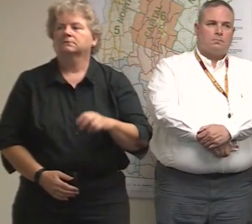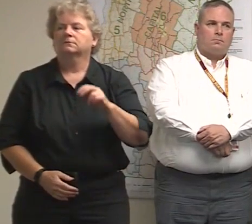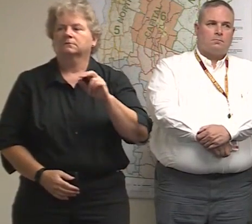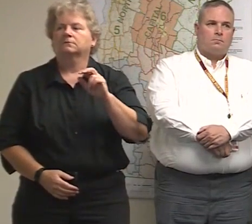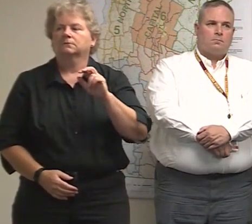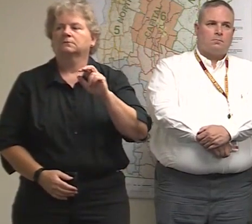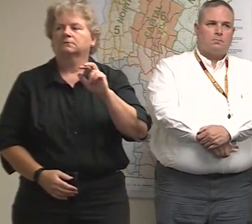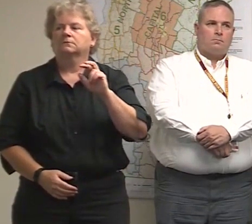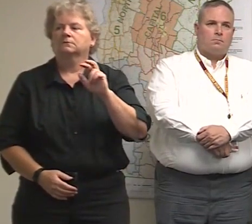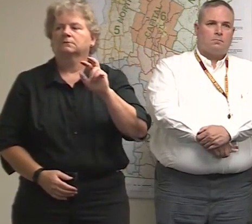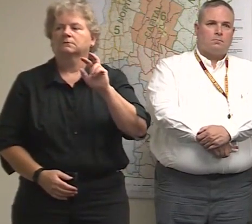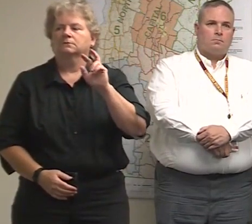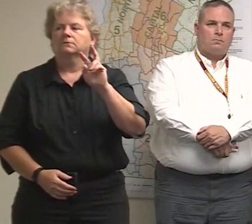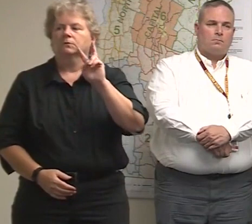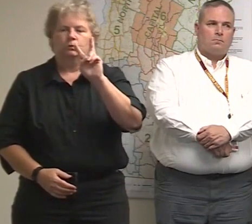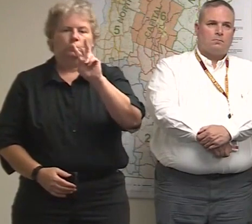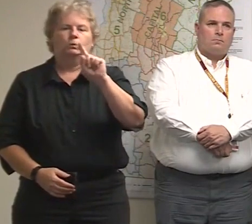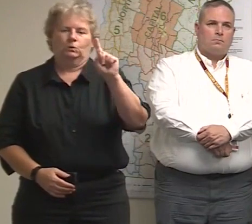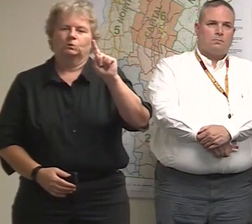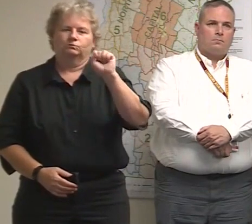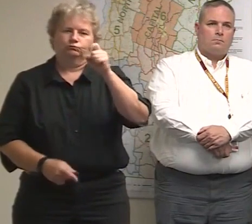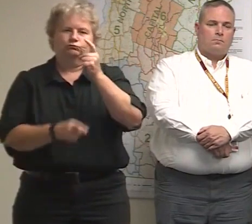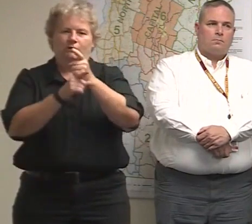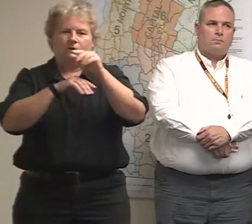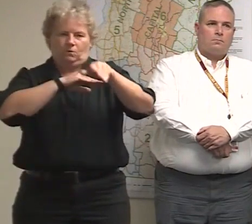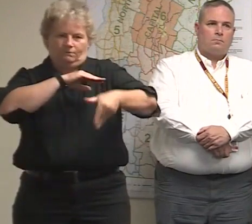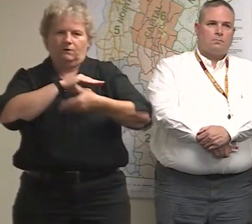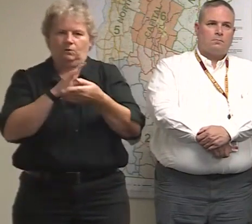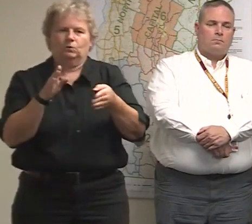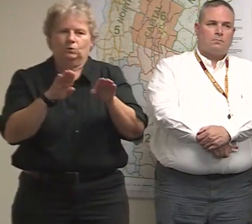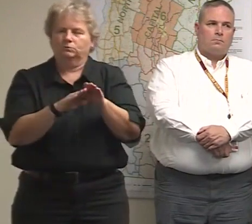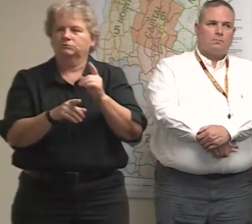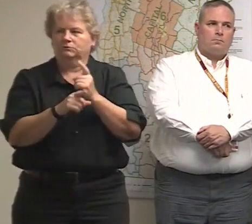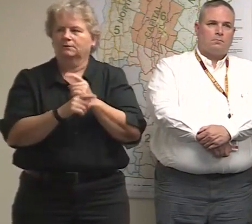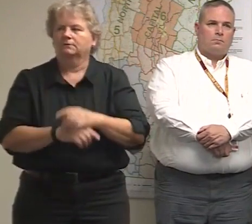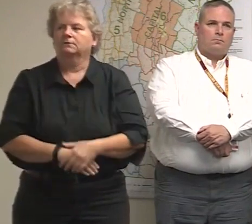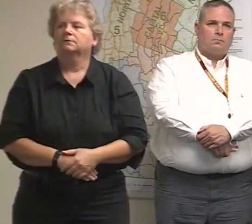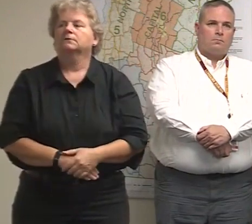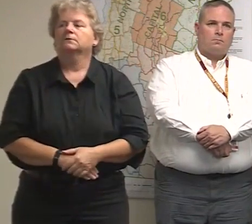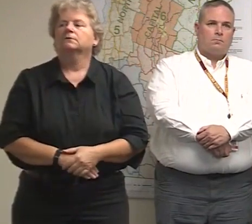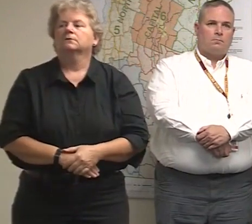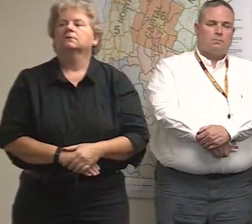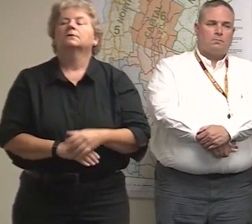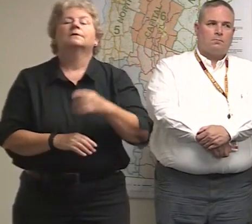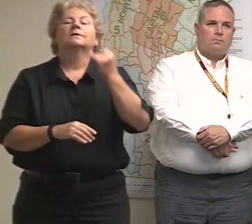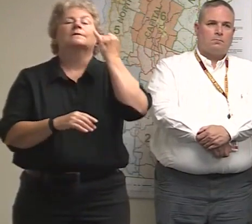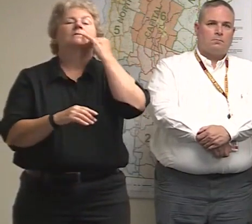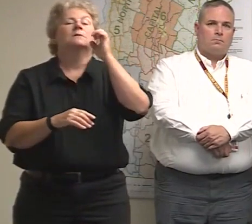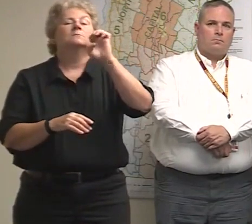BUT IF IT’S IF IT’S AFTER LIKE 8 P.M. DURING THE EVENING HOURS, LATE OVERNIGHT HOURS, IT’S PROBABLY AN EMERGENCY.